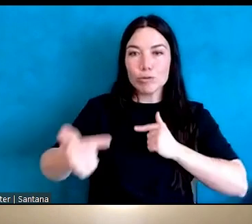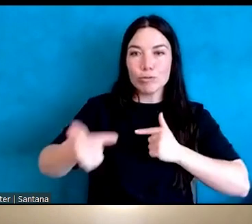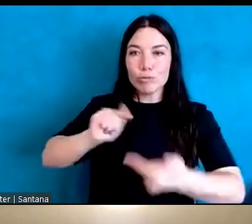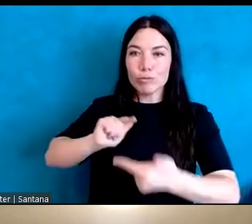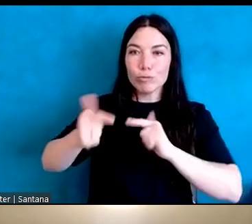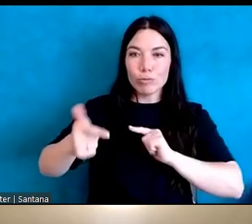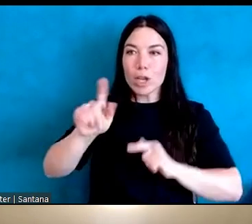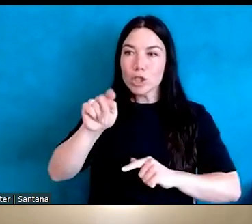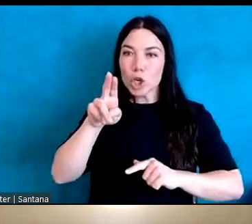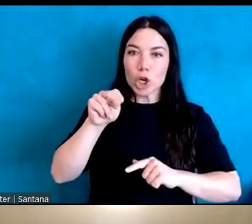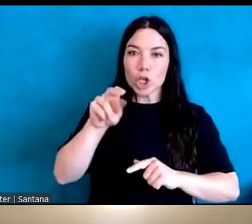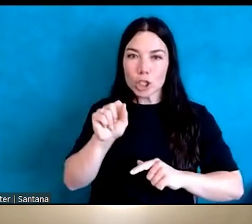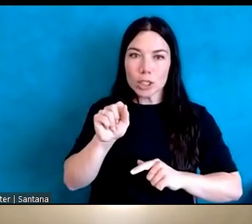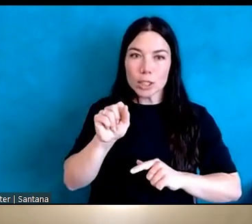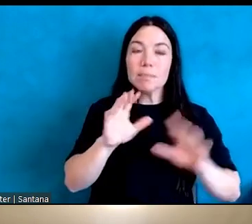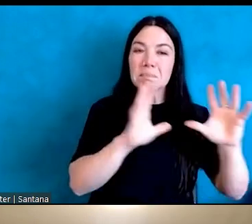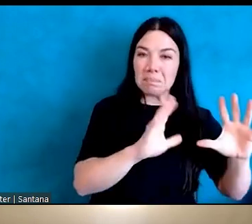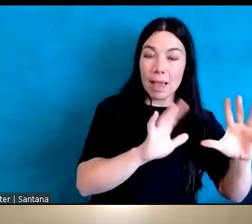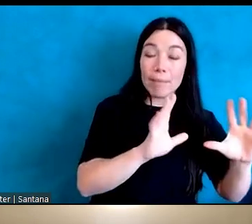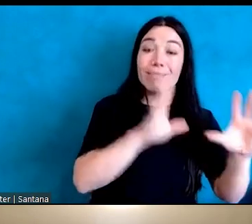In contrast, in functional play, we found a greater use of imperatives.